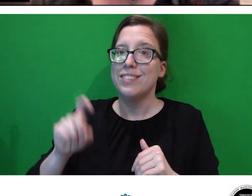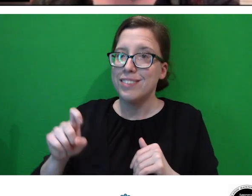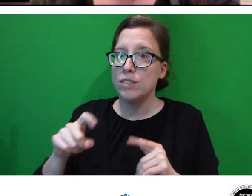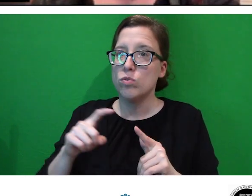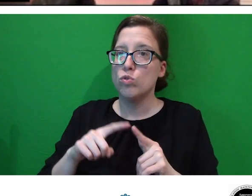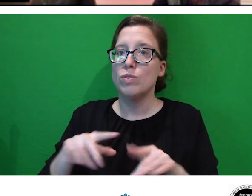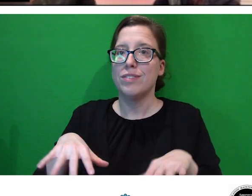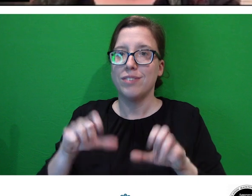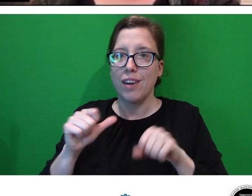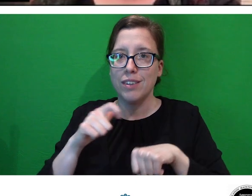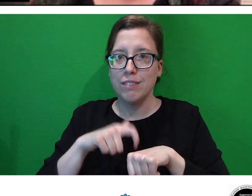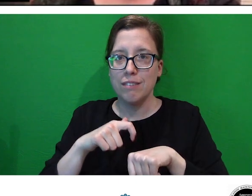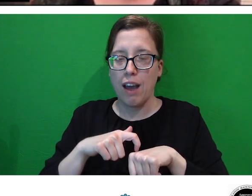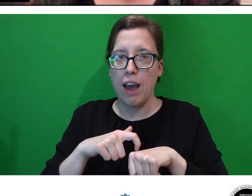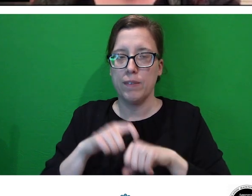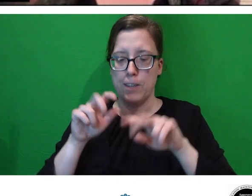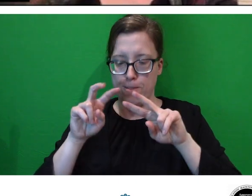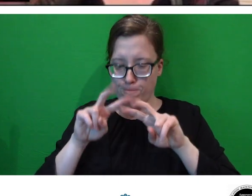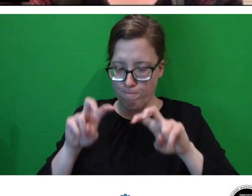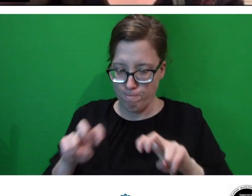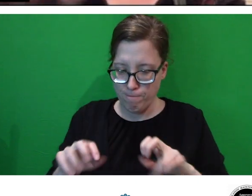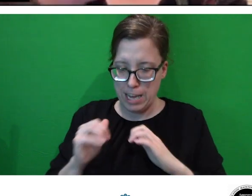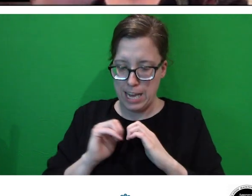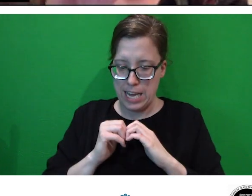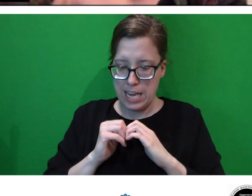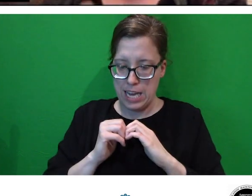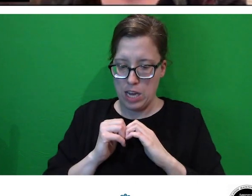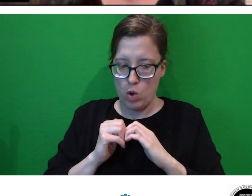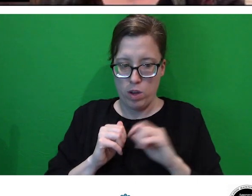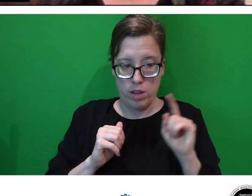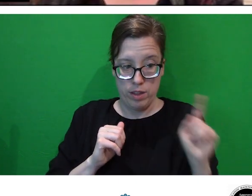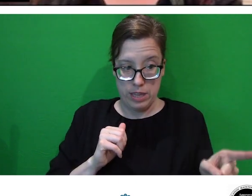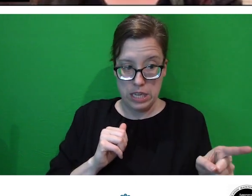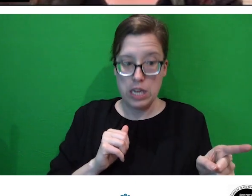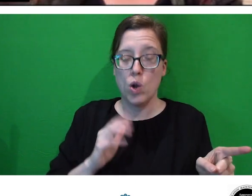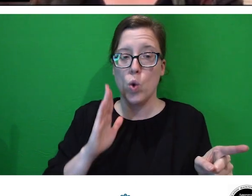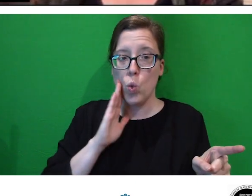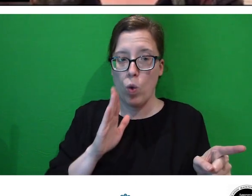class. You have to look at communication. This is like the next level down. You